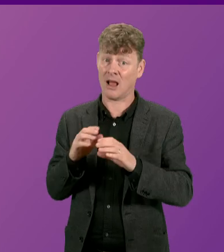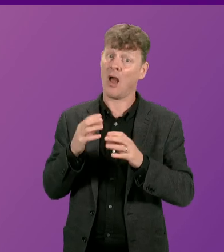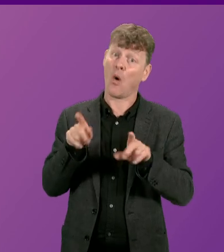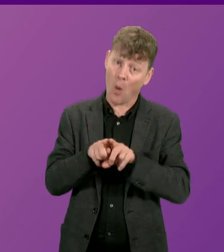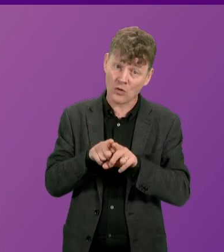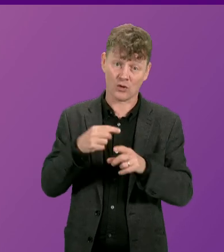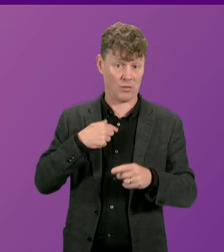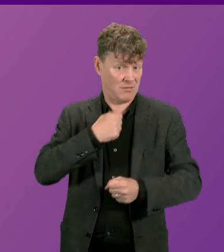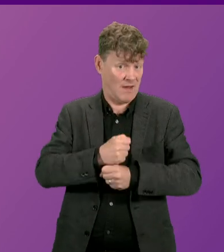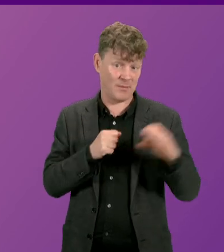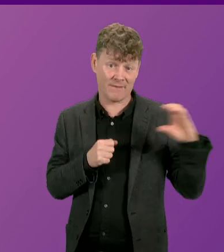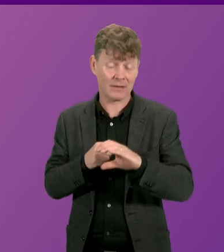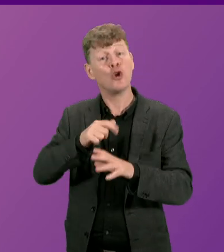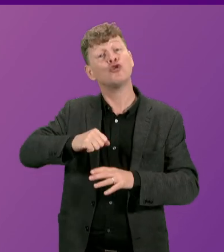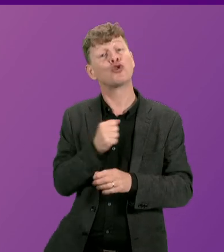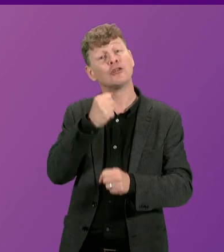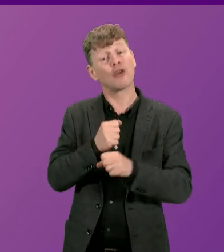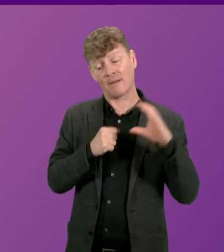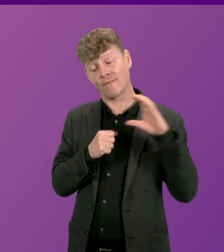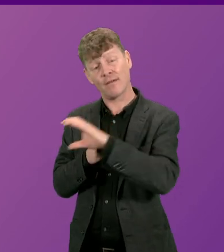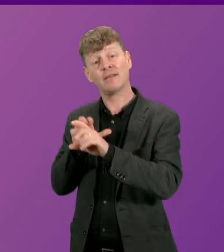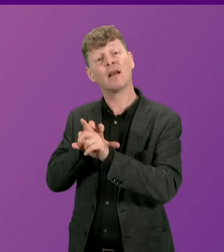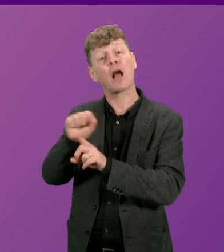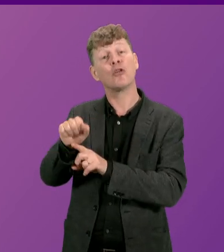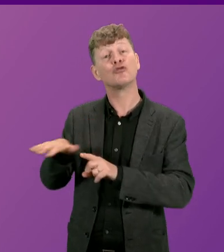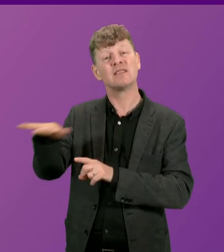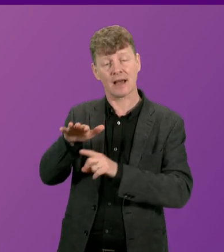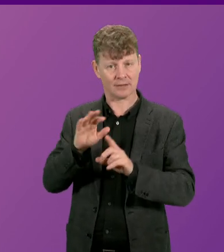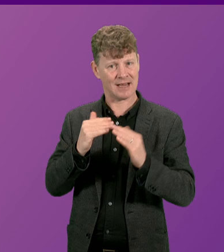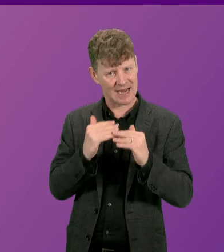Indeed, Scottish Government funding to the culture sector is increasing by £15.8 million